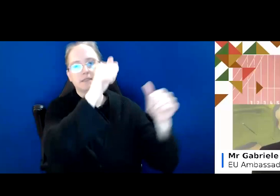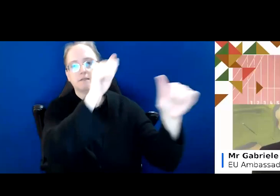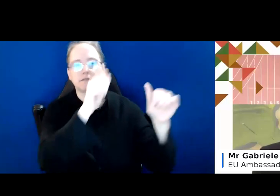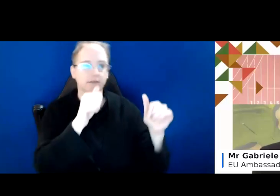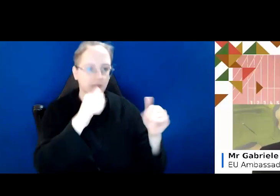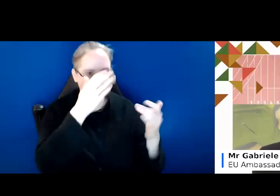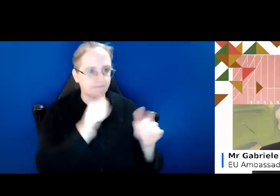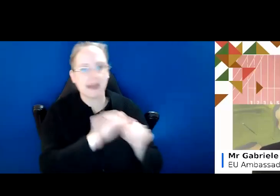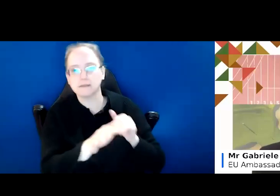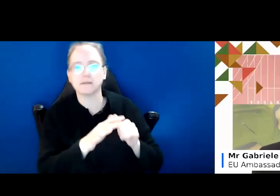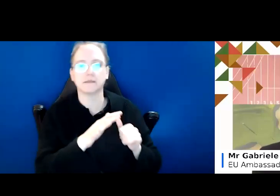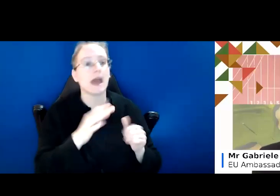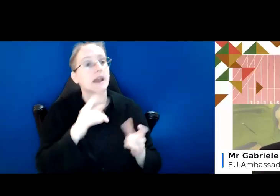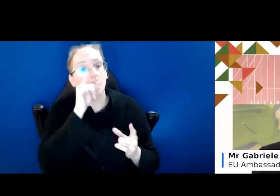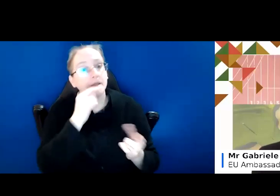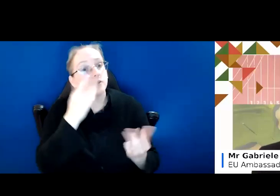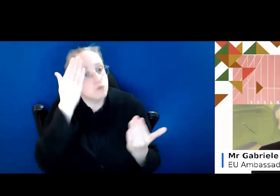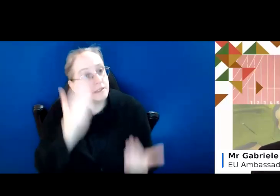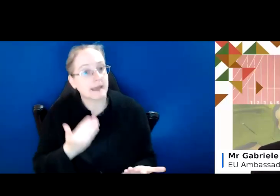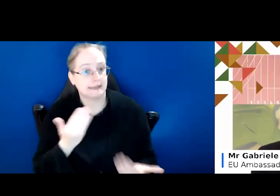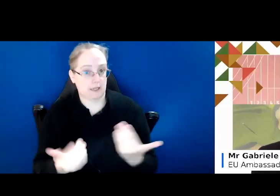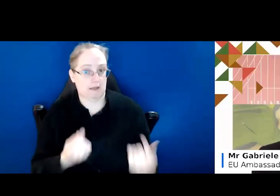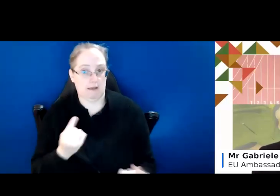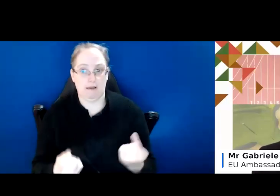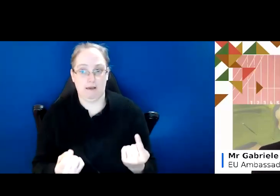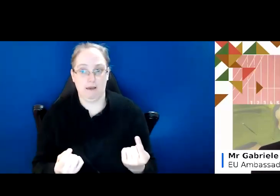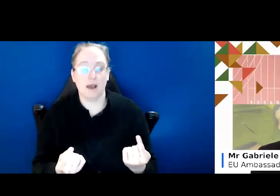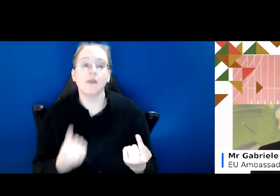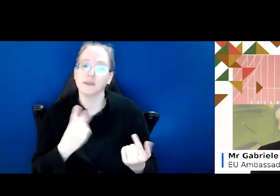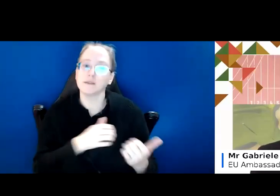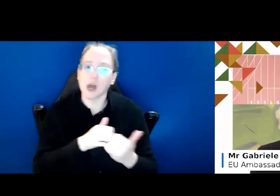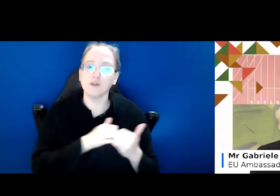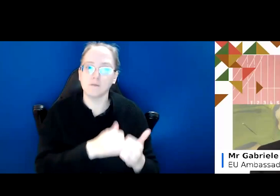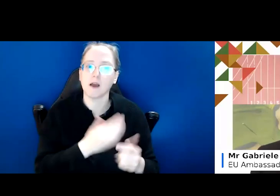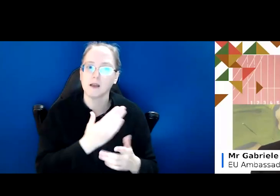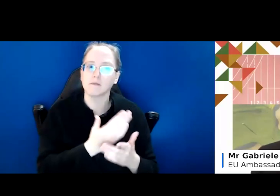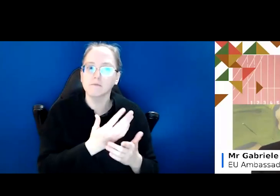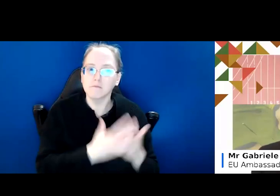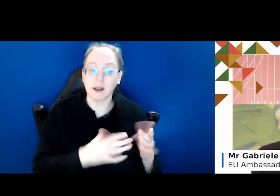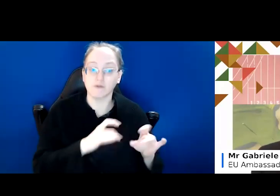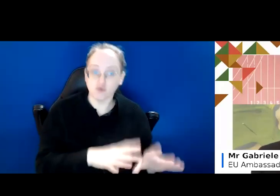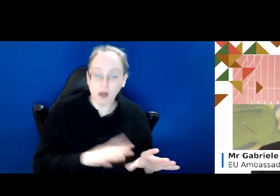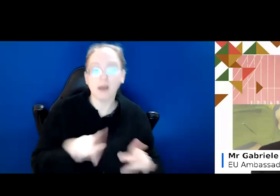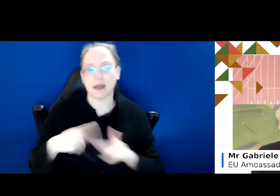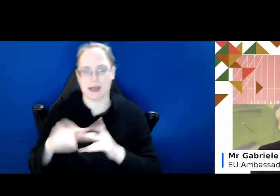And this is a unifying element in both Australia and European societies and cultures.